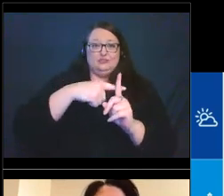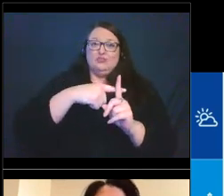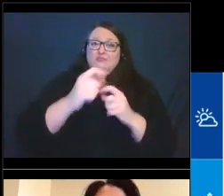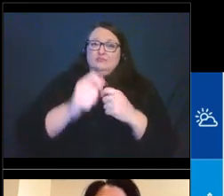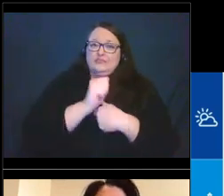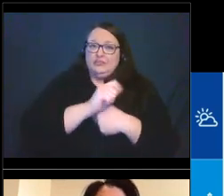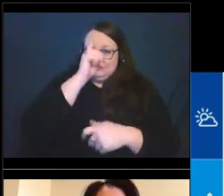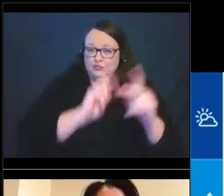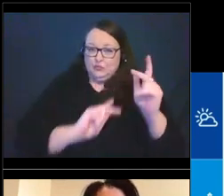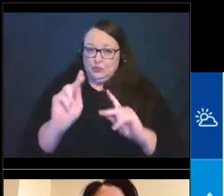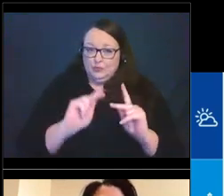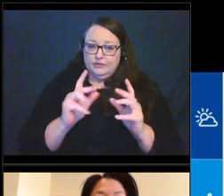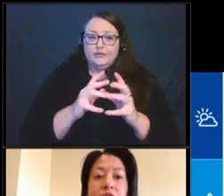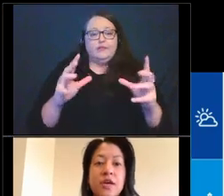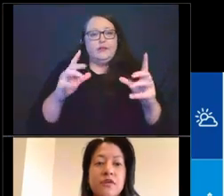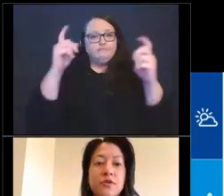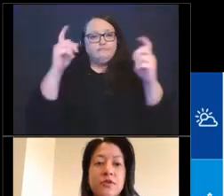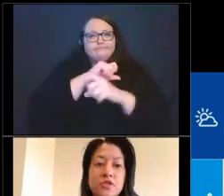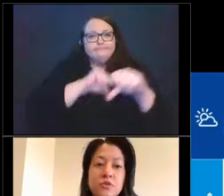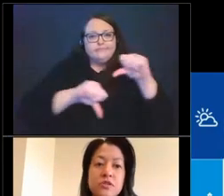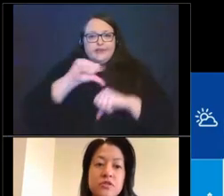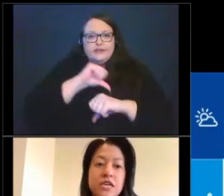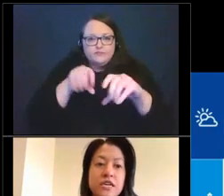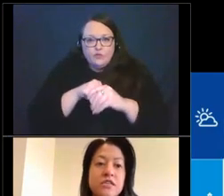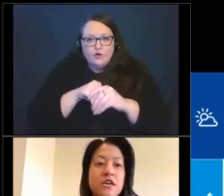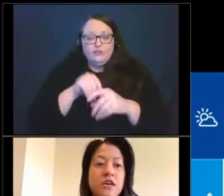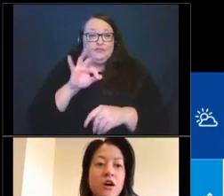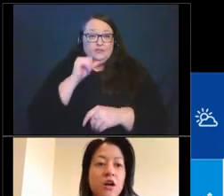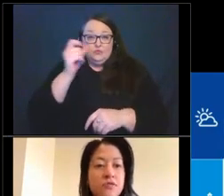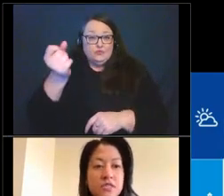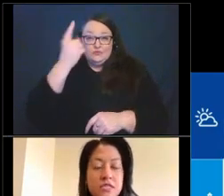complex science that goes into this, and it’s okay if viewers don’t understand all